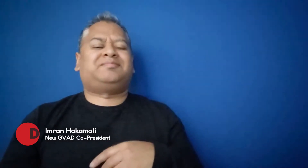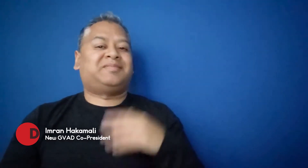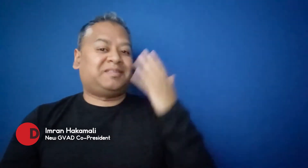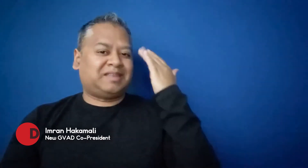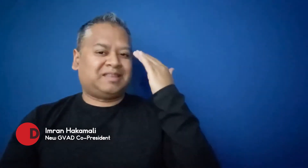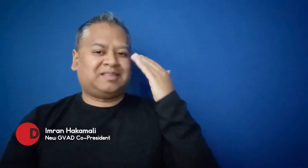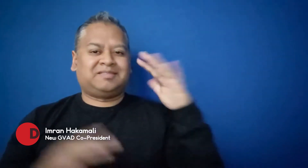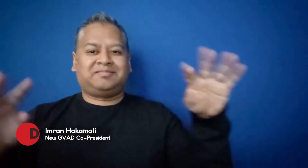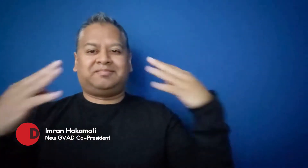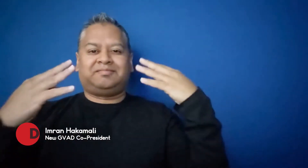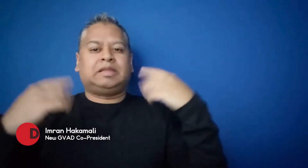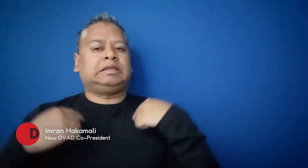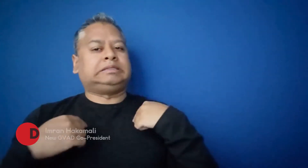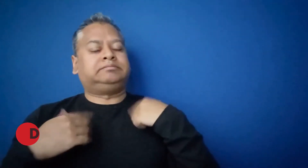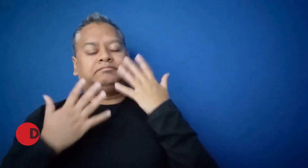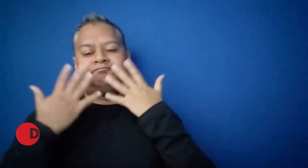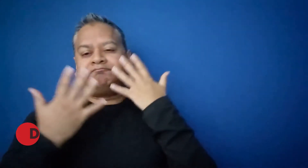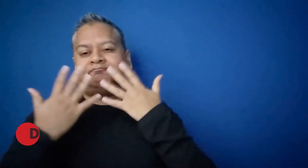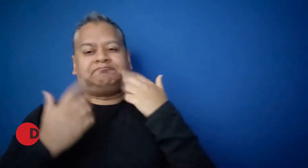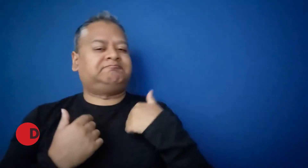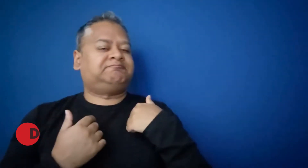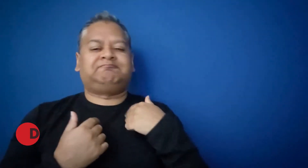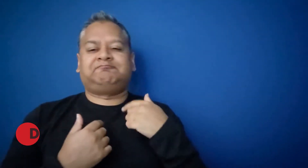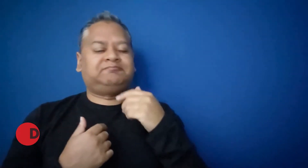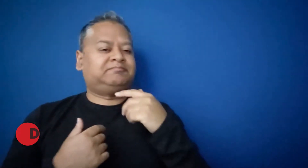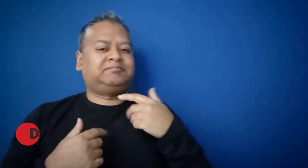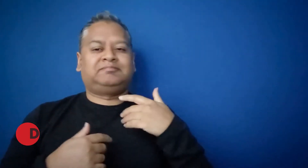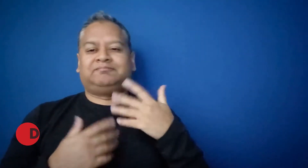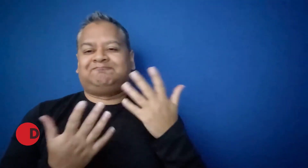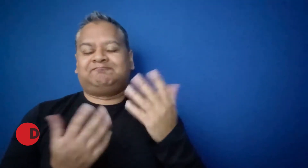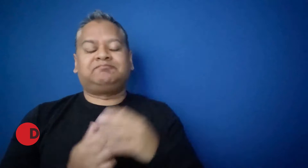because I didn't want to be in the public eye, it's not my nature.